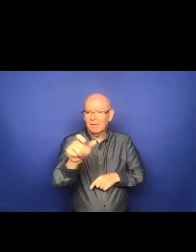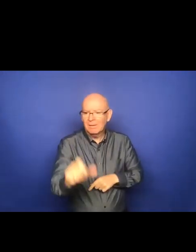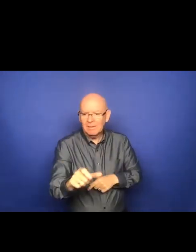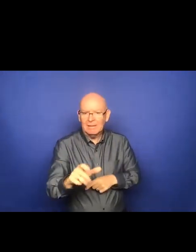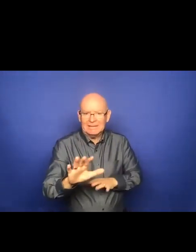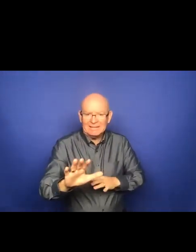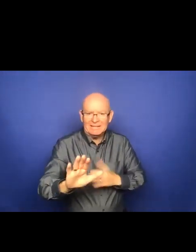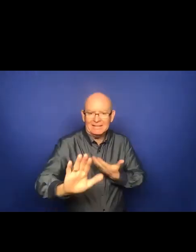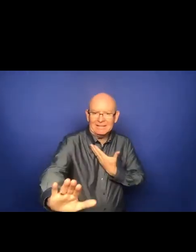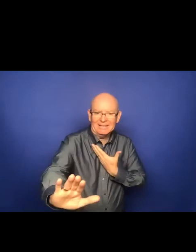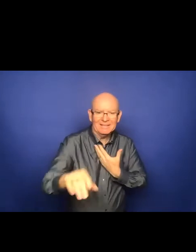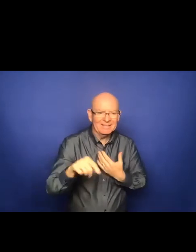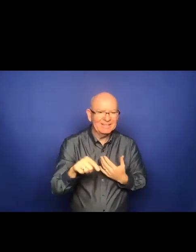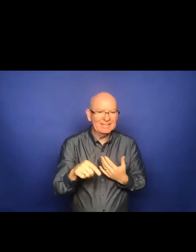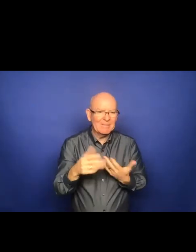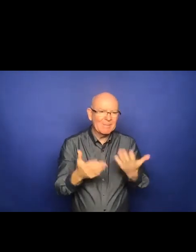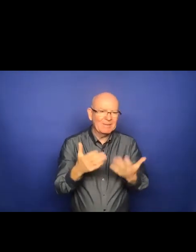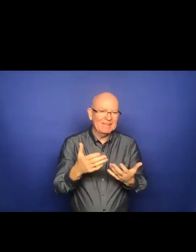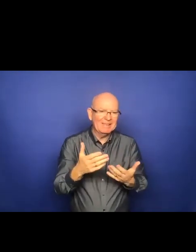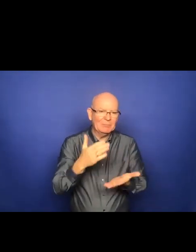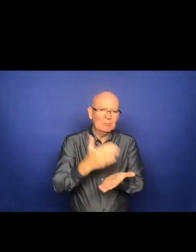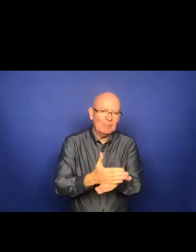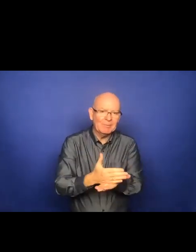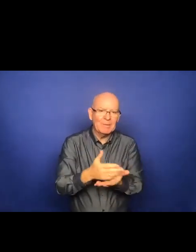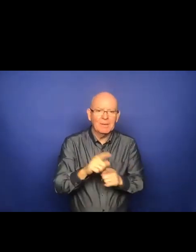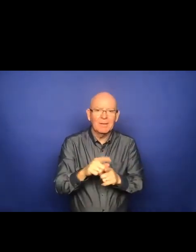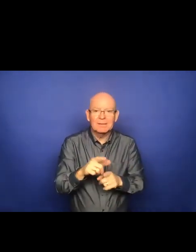affect the quality of the data collected,